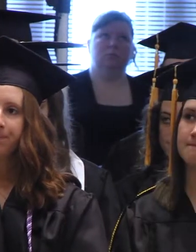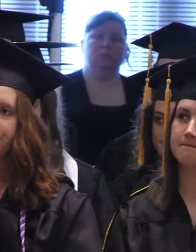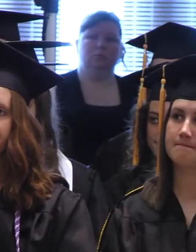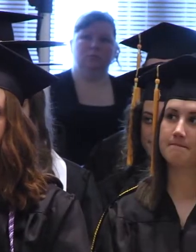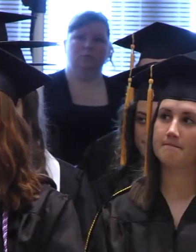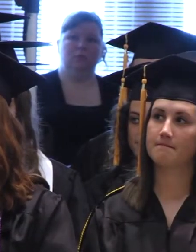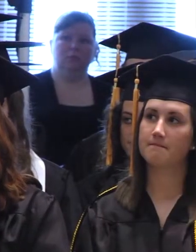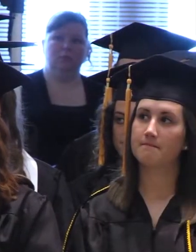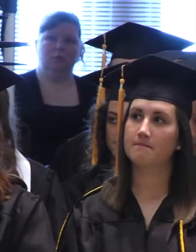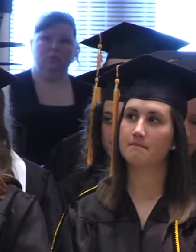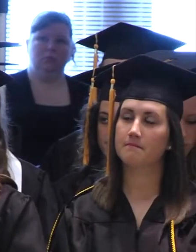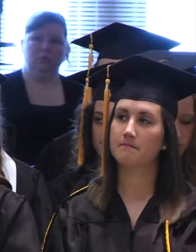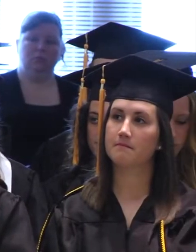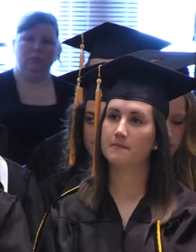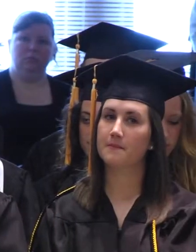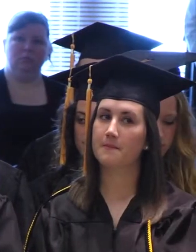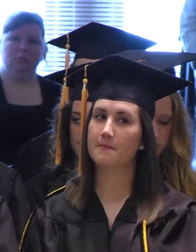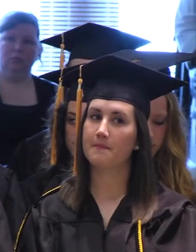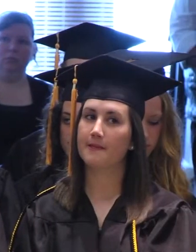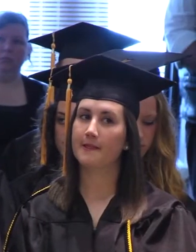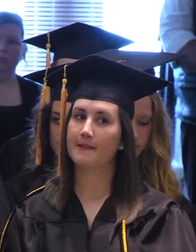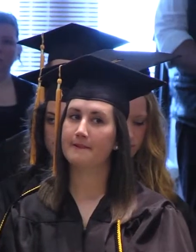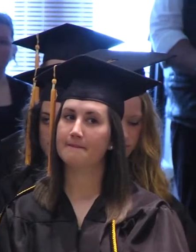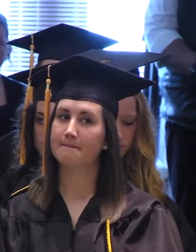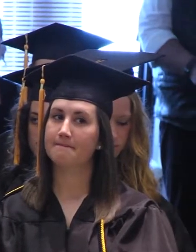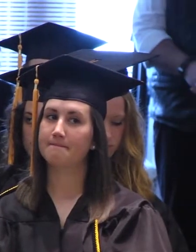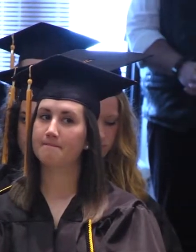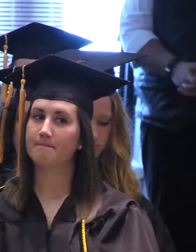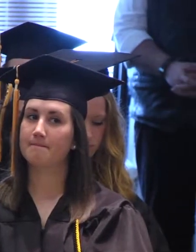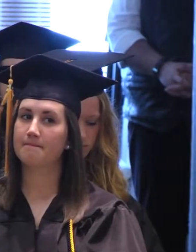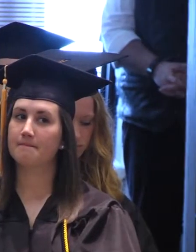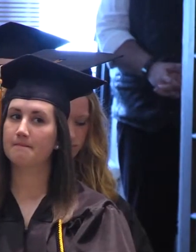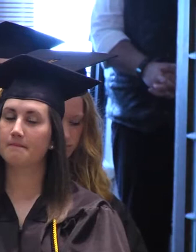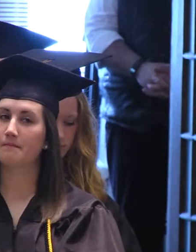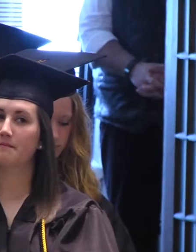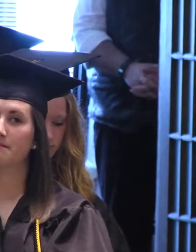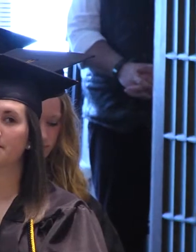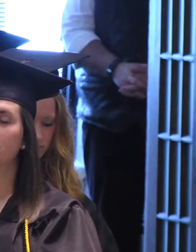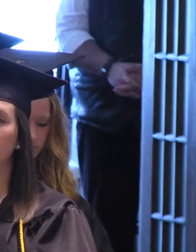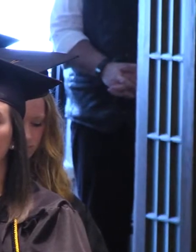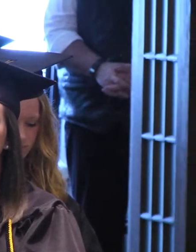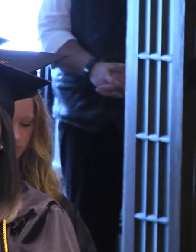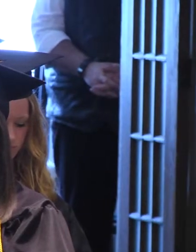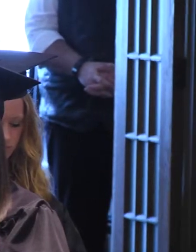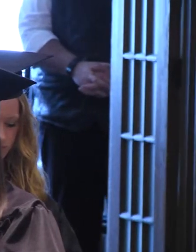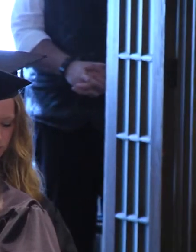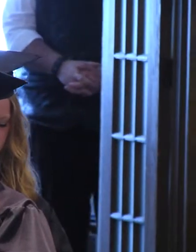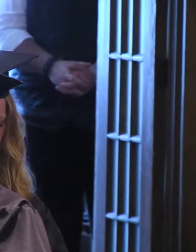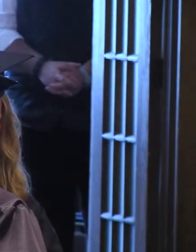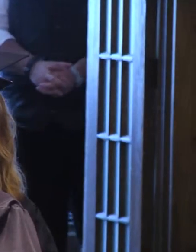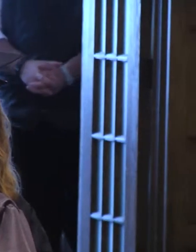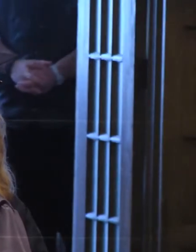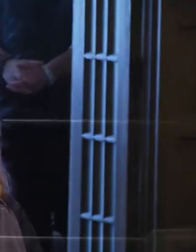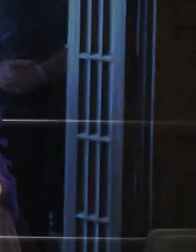to build a better world. As you step forth, we applaud the hard work that has brought you this far,